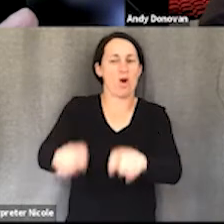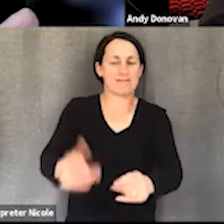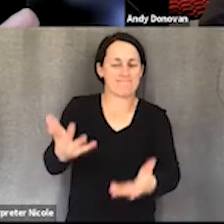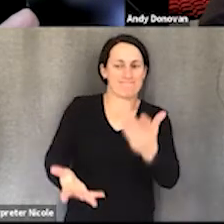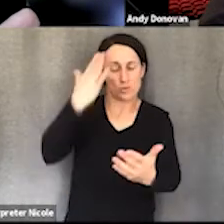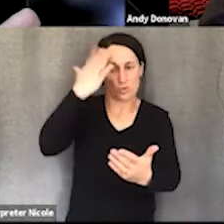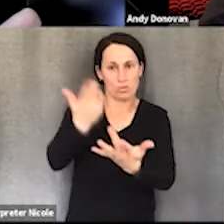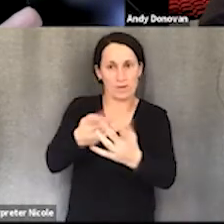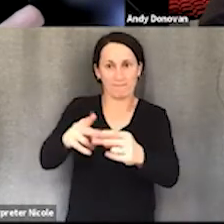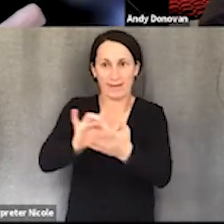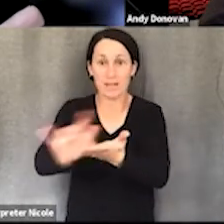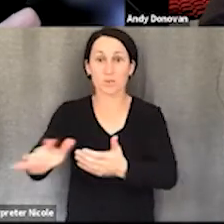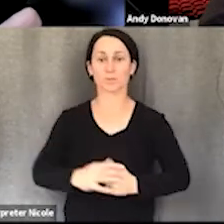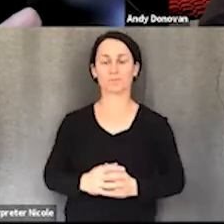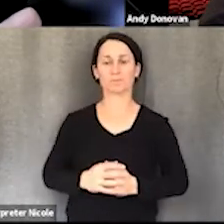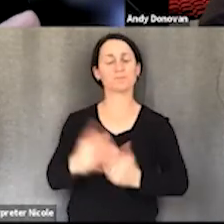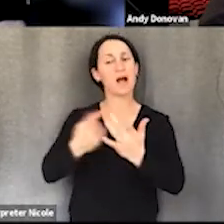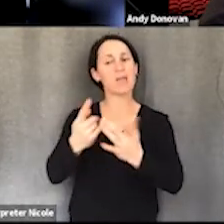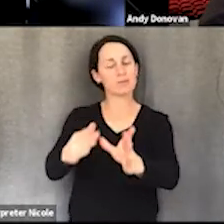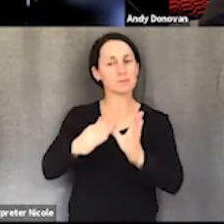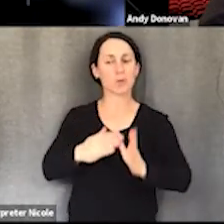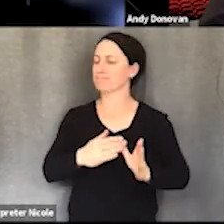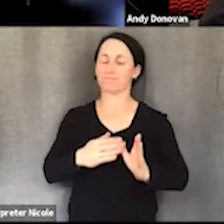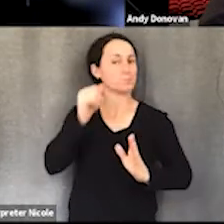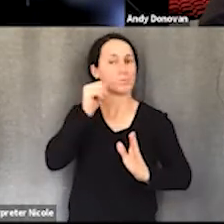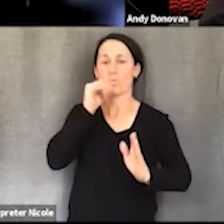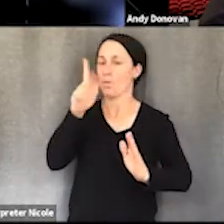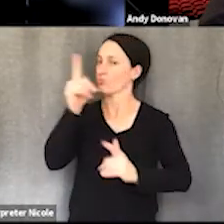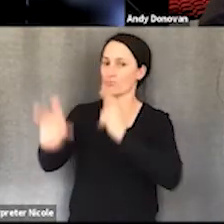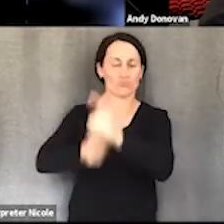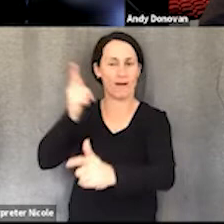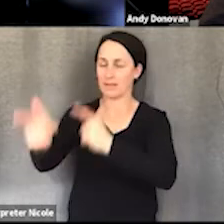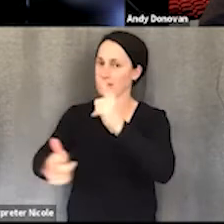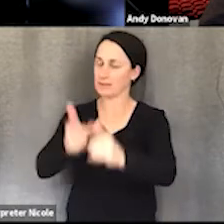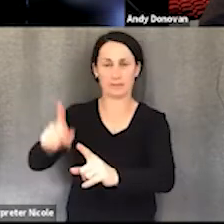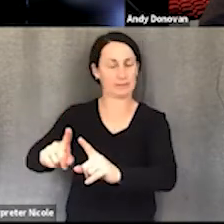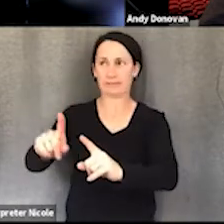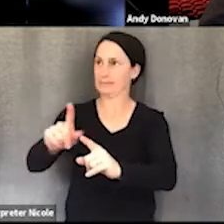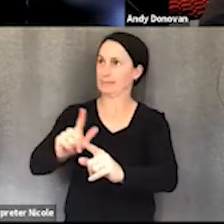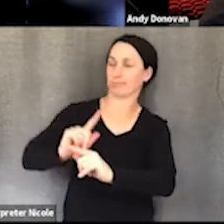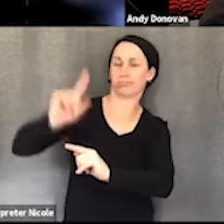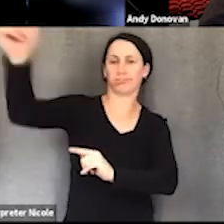interstate to see a live theatre production, but purchased tickets locally for a date next year when